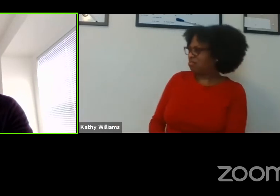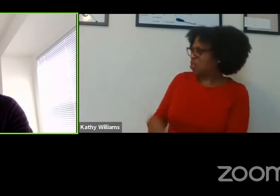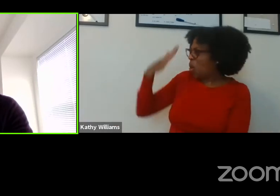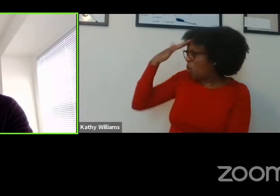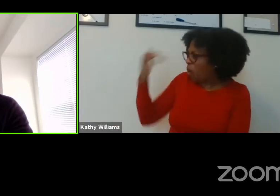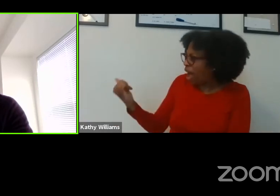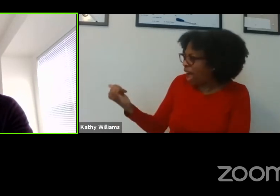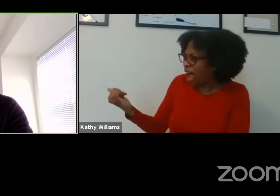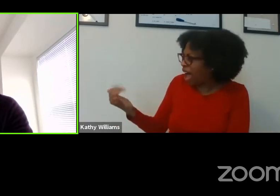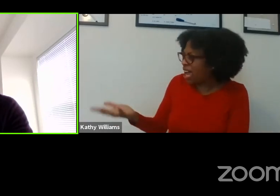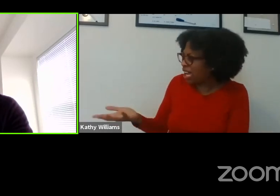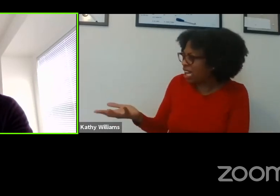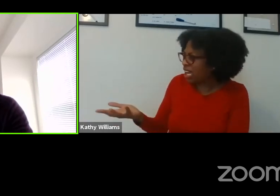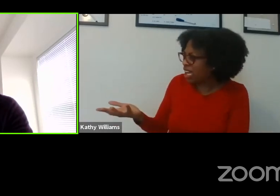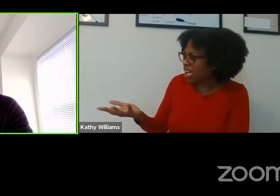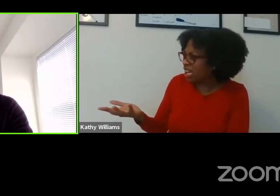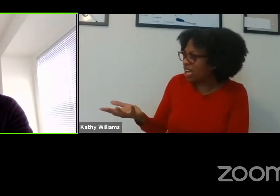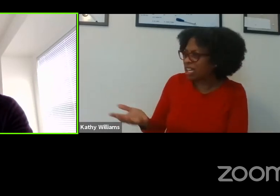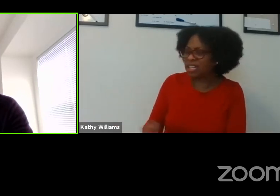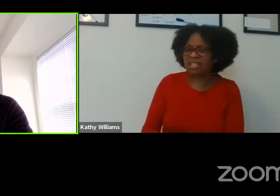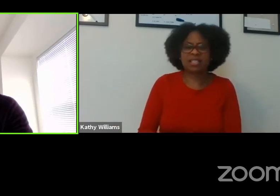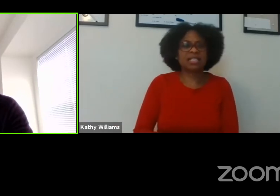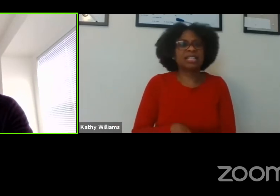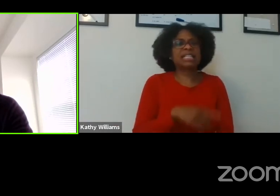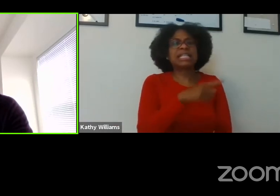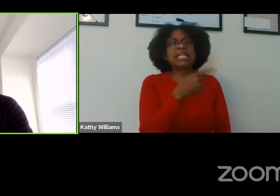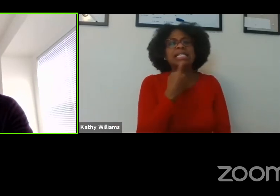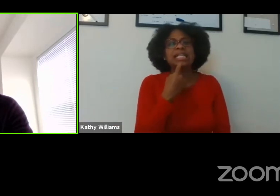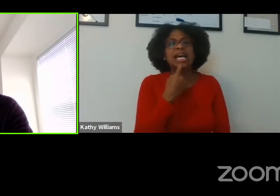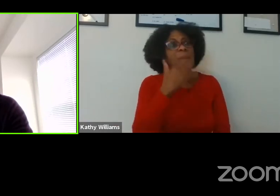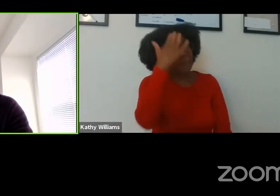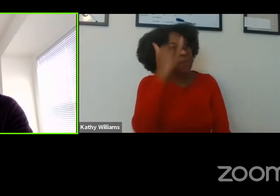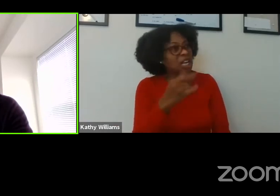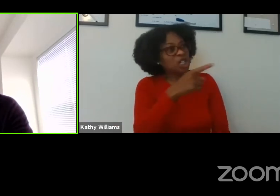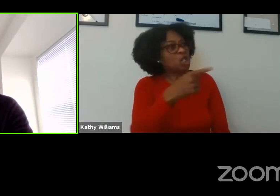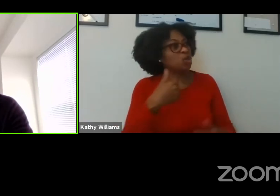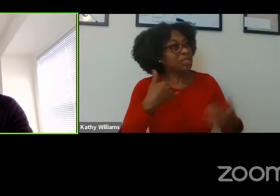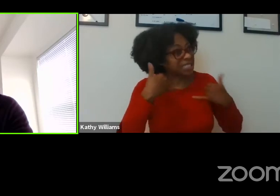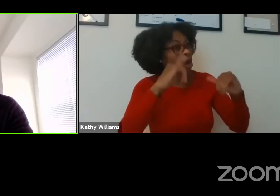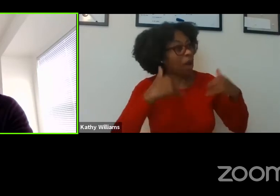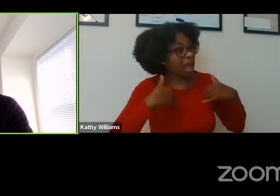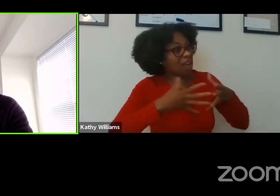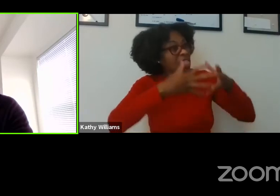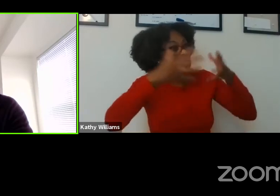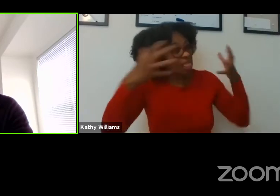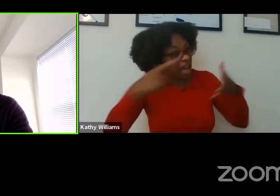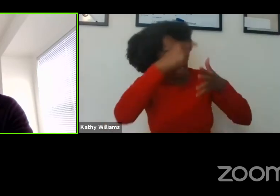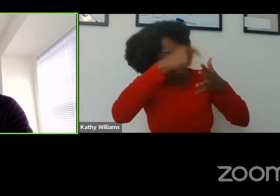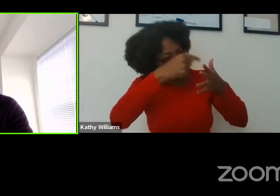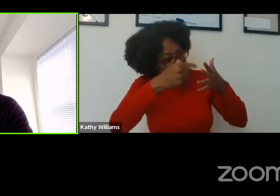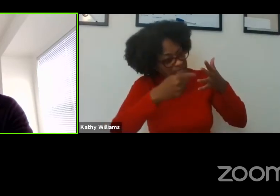And he said because you've still got a lot of stuff to do.